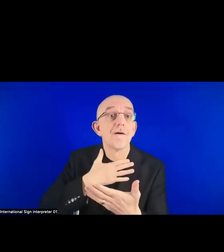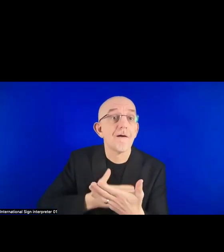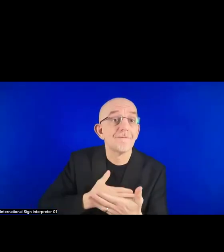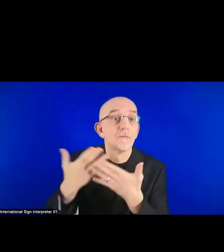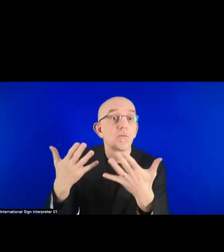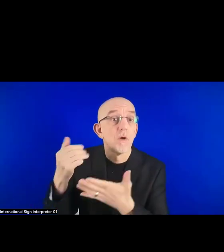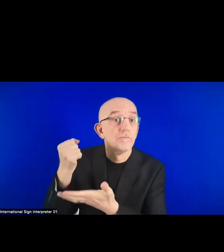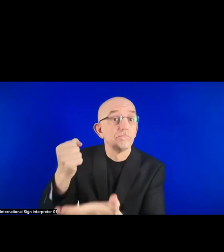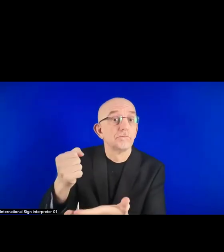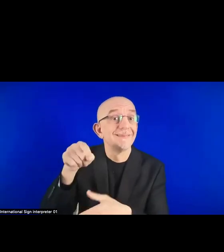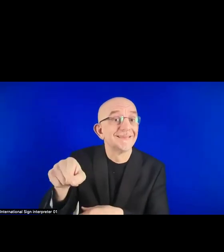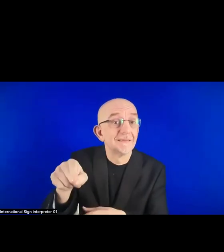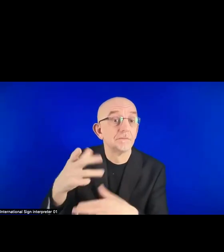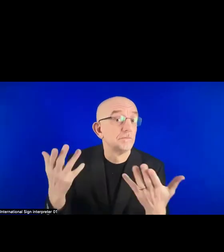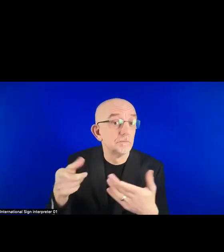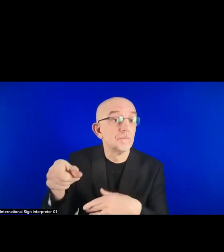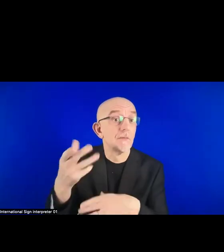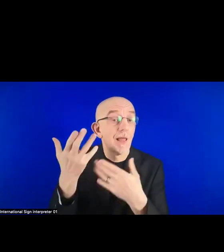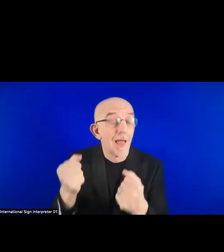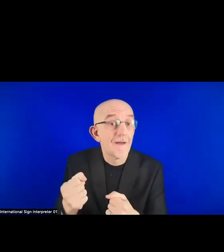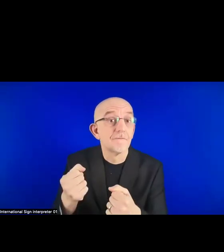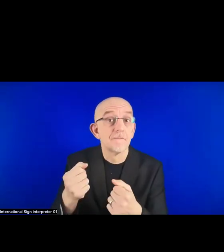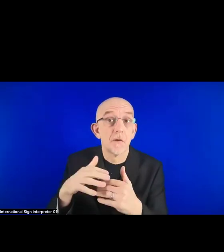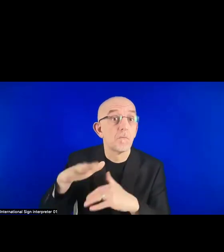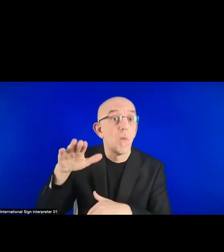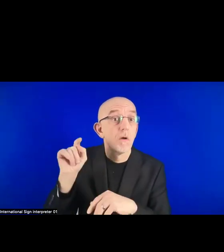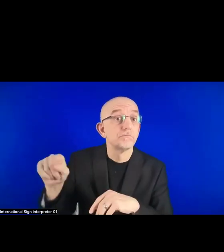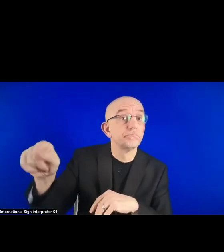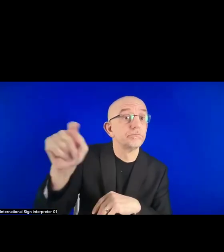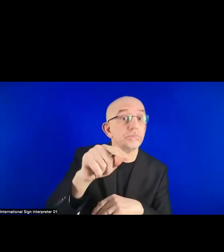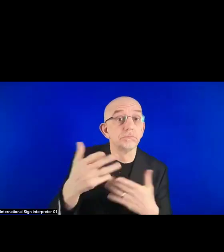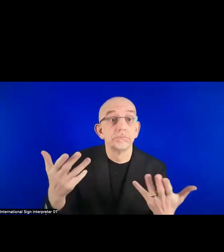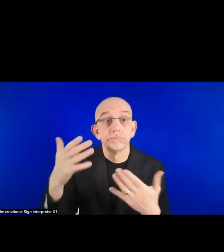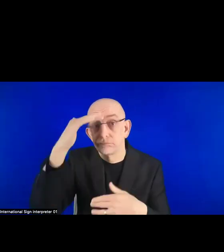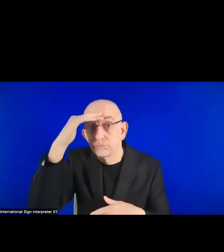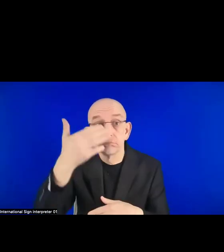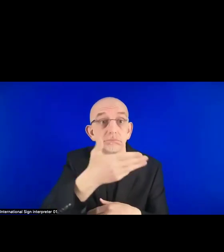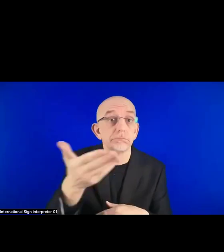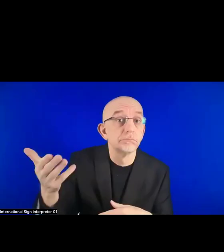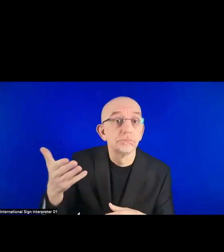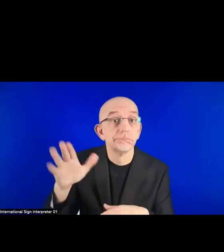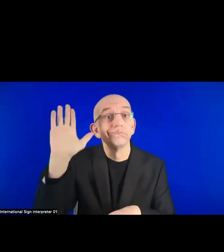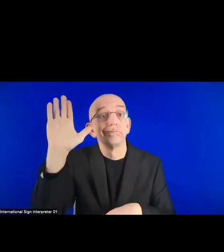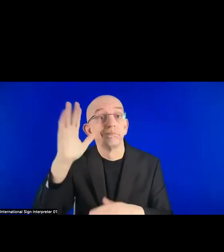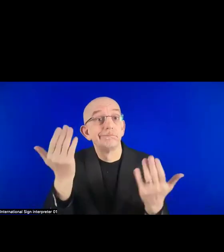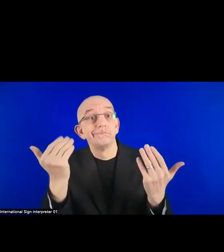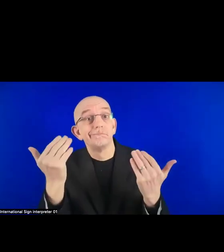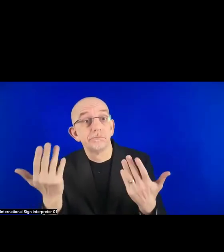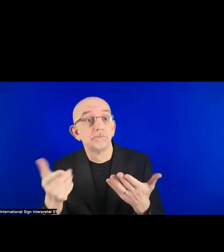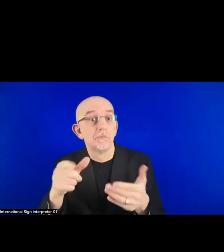are the things I would like to see but I am going to reach out to my fellow supervisors here to see if anyone else wants to add anything that you would expect to